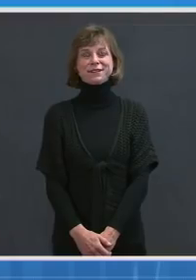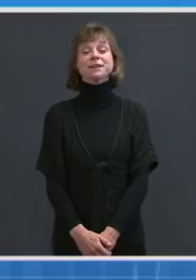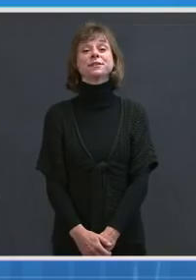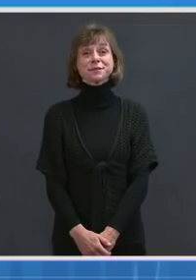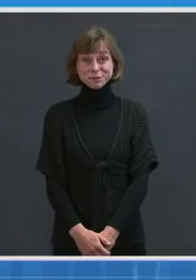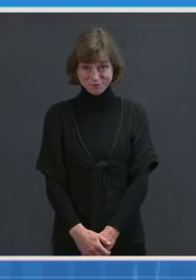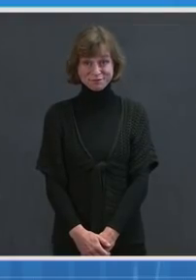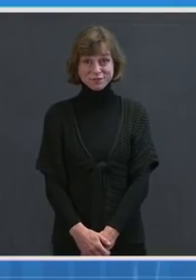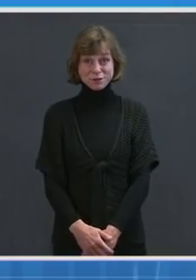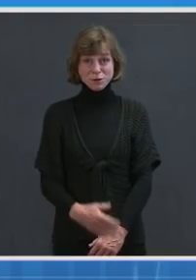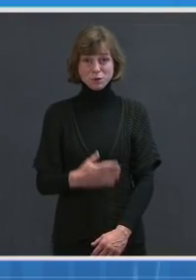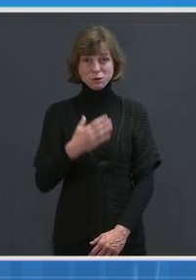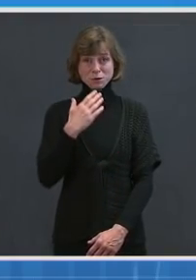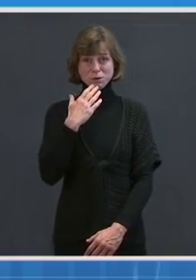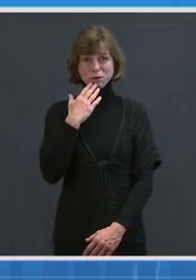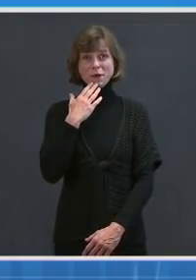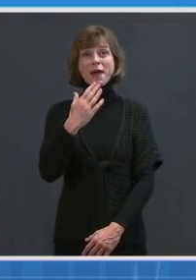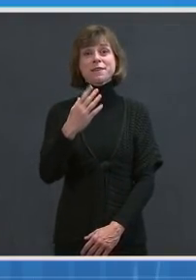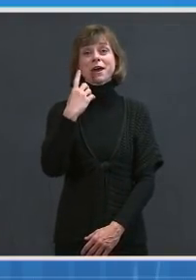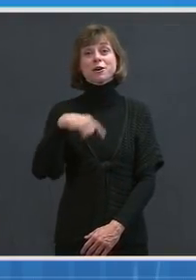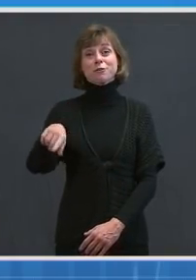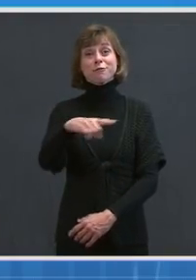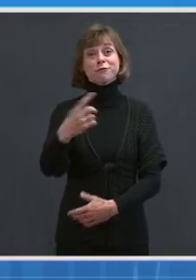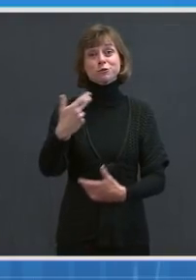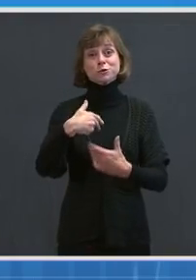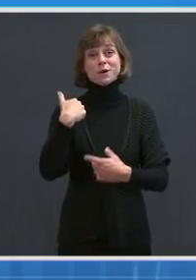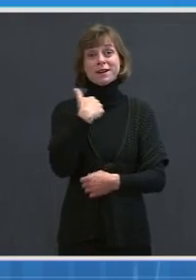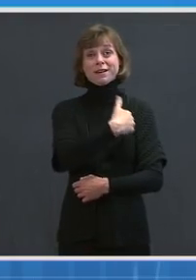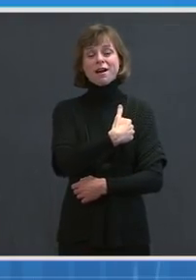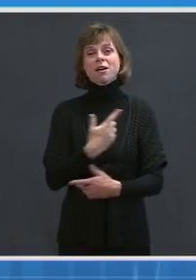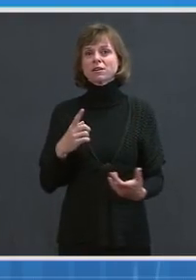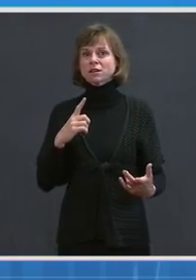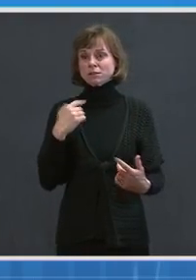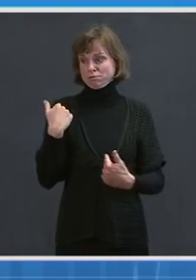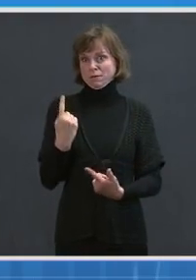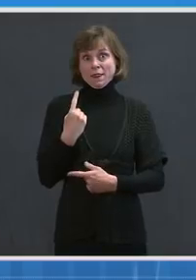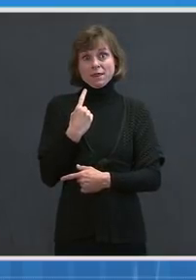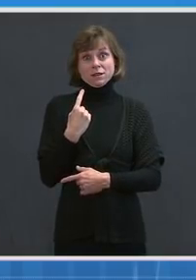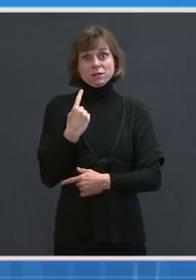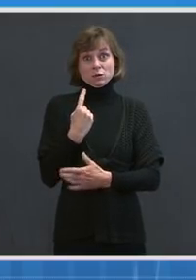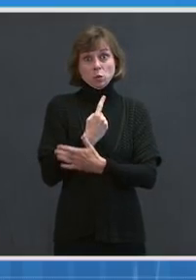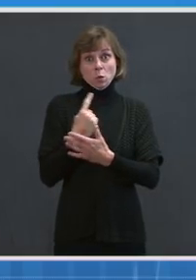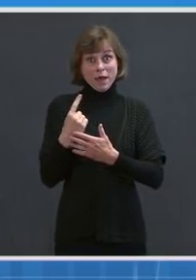Mr. Slavitt: Thank you all for joining us. It was an eventful week at the White House and around the country.